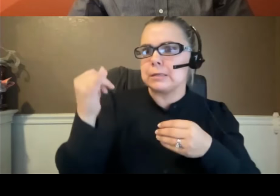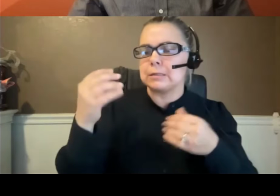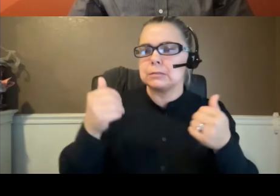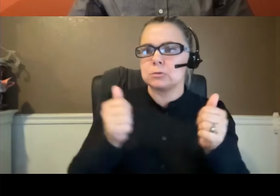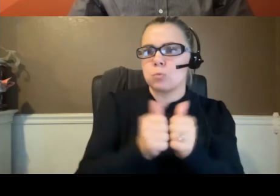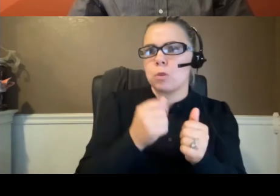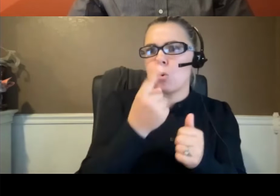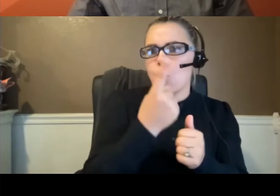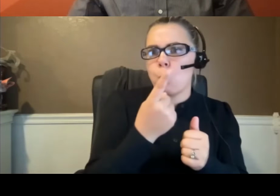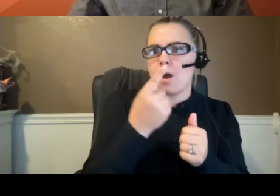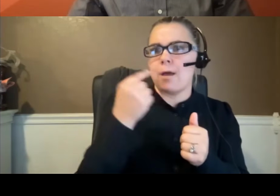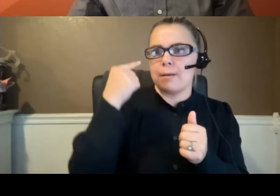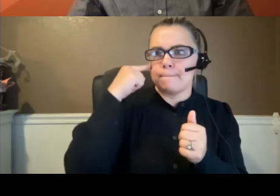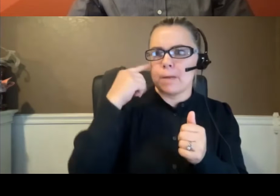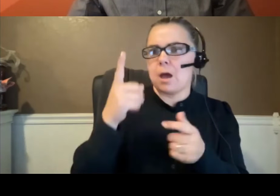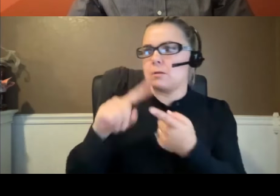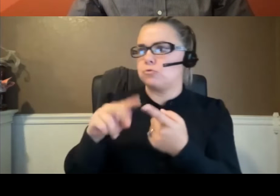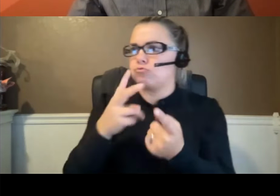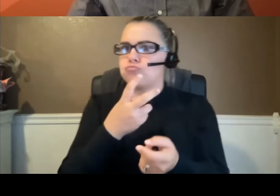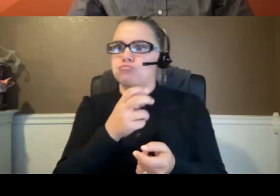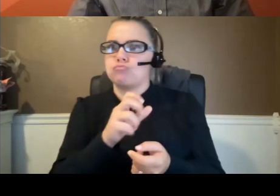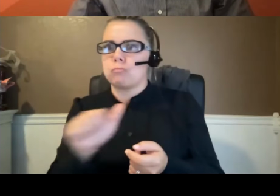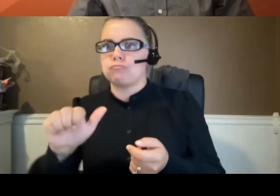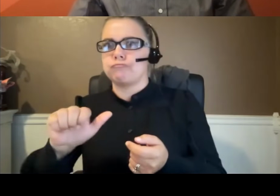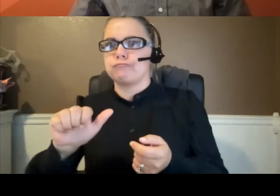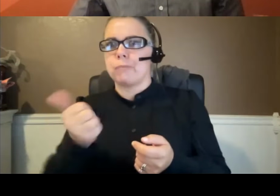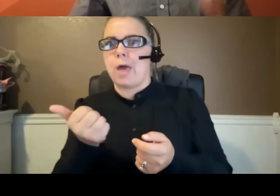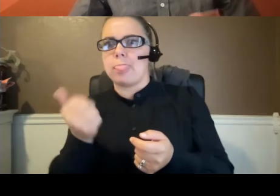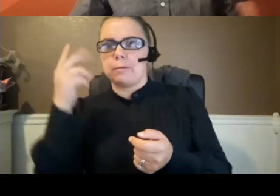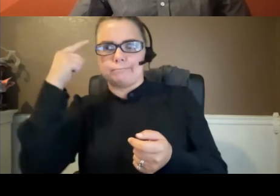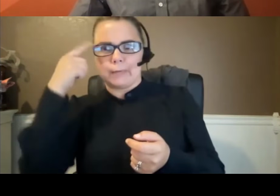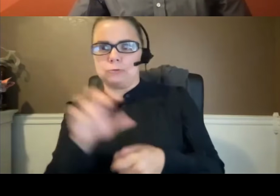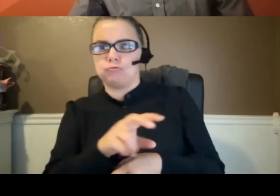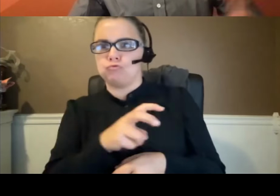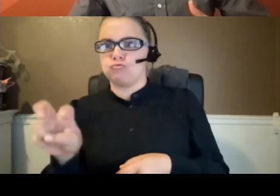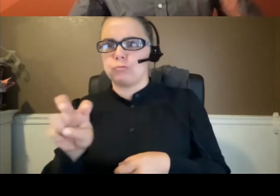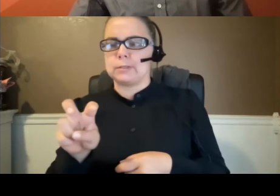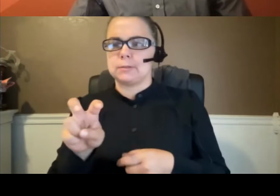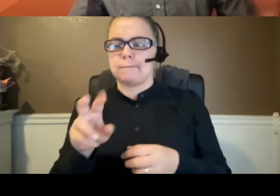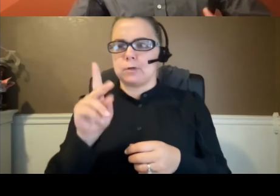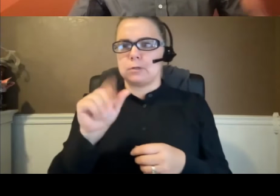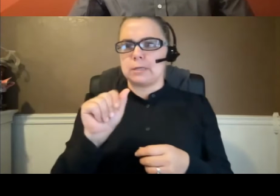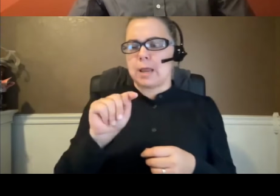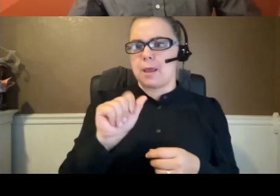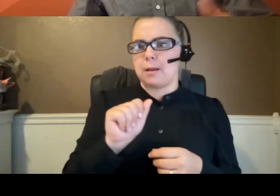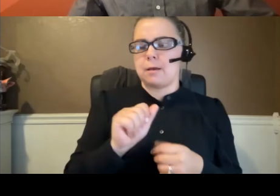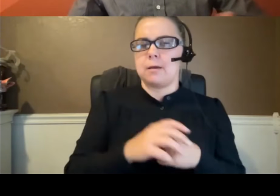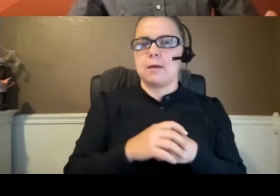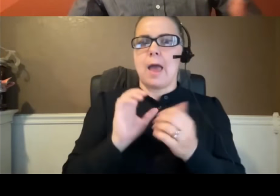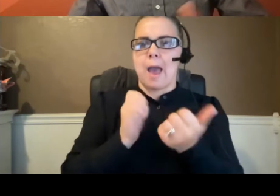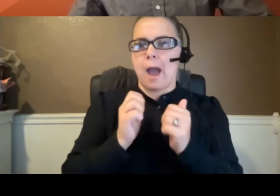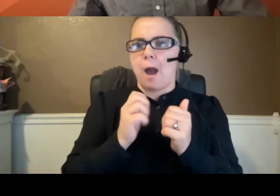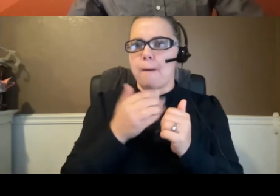so let's take a look at the the topics. I'm going to first go over kind of some of the